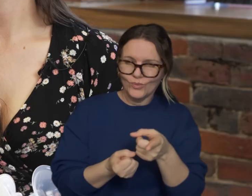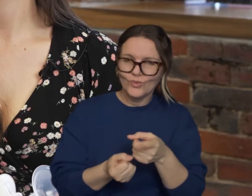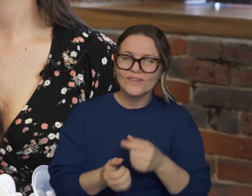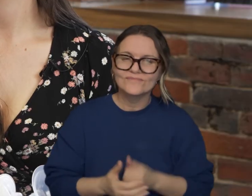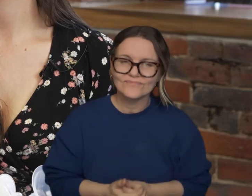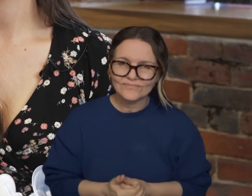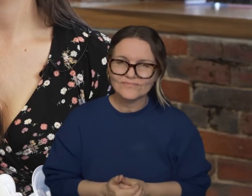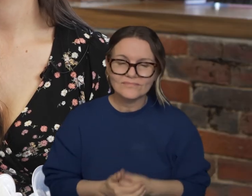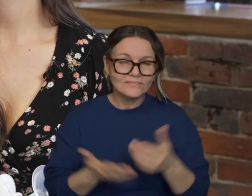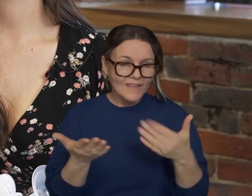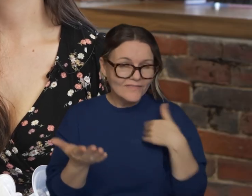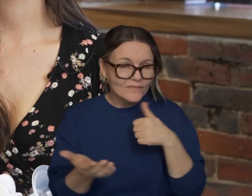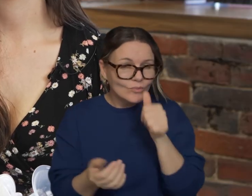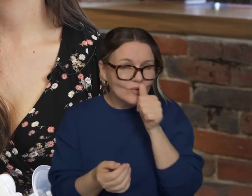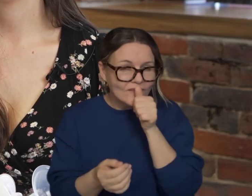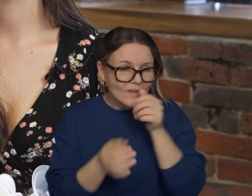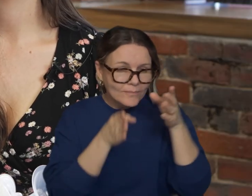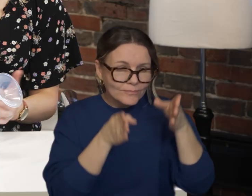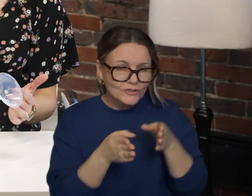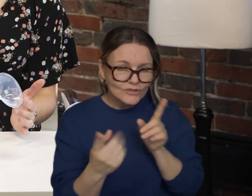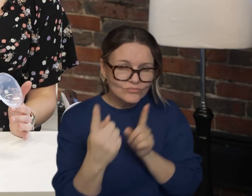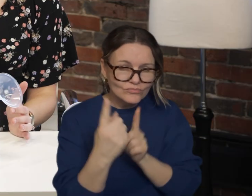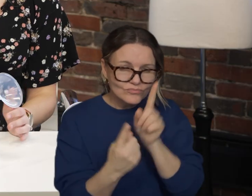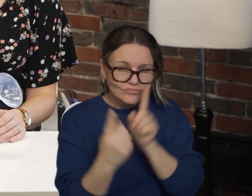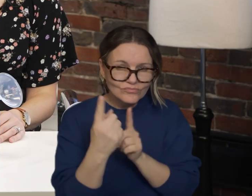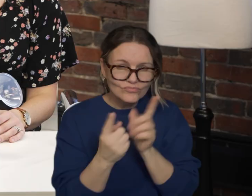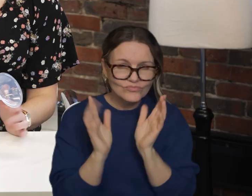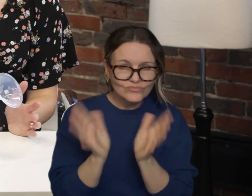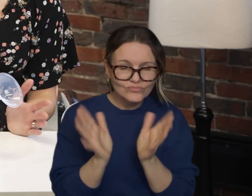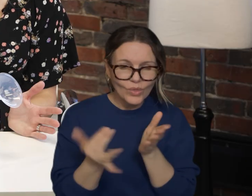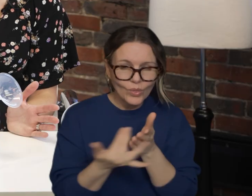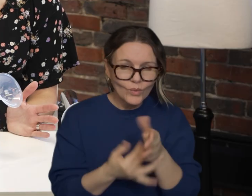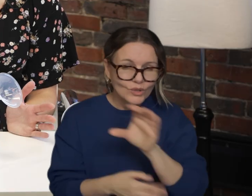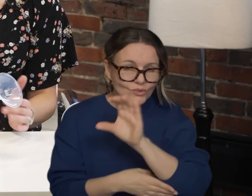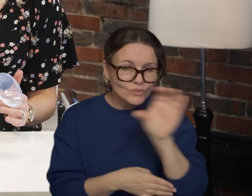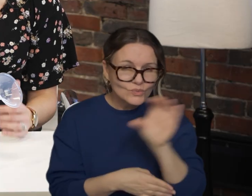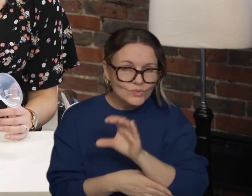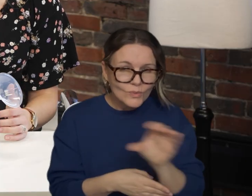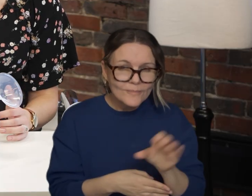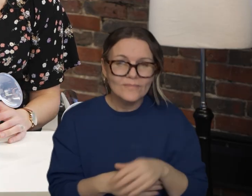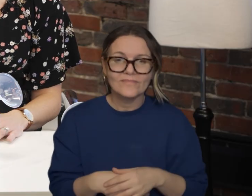right on our website at acelleron.com we have private consults that are virtual through zoom